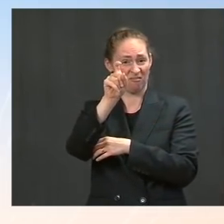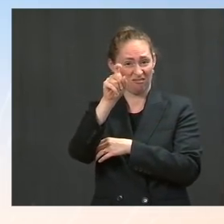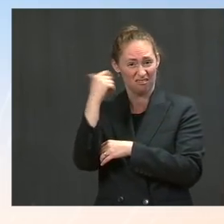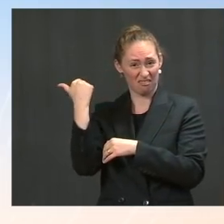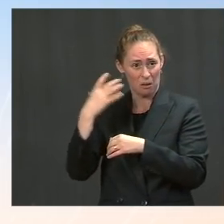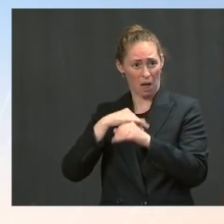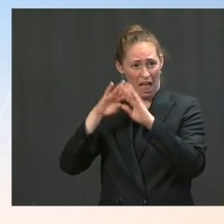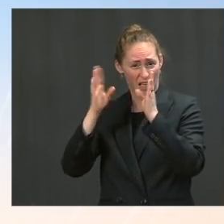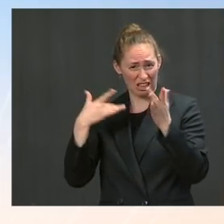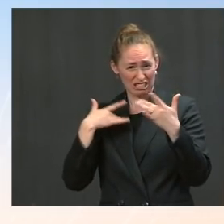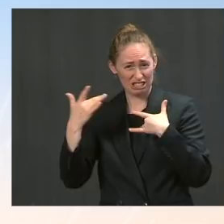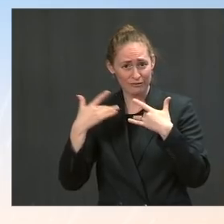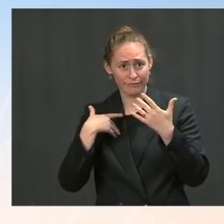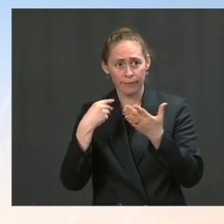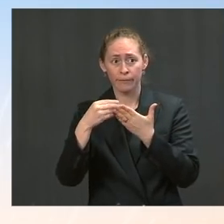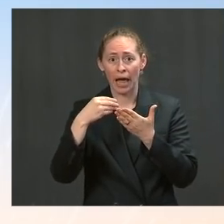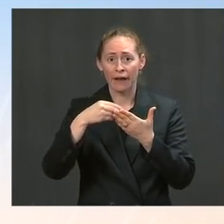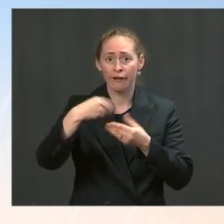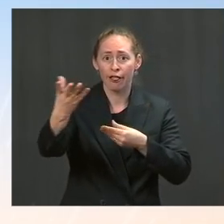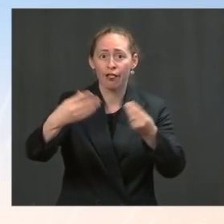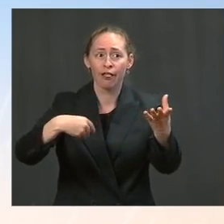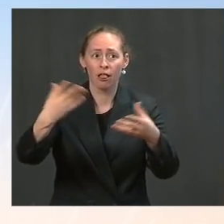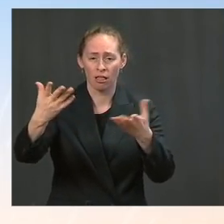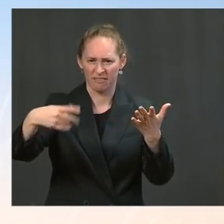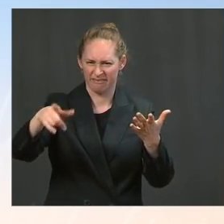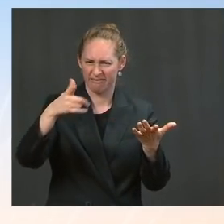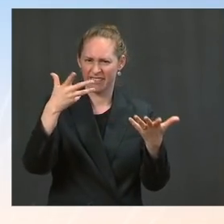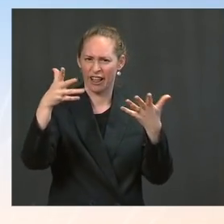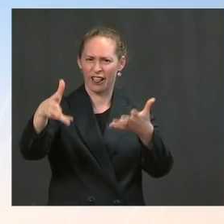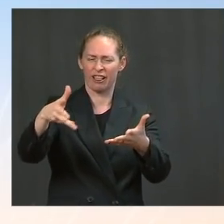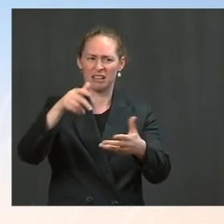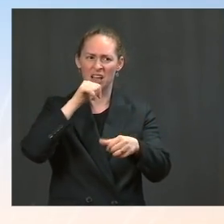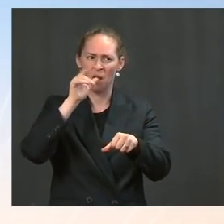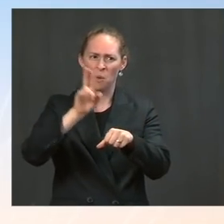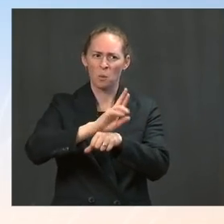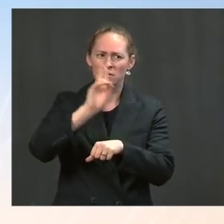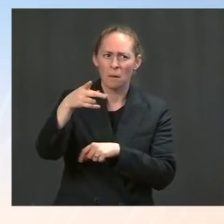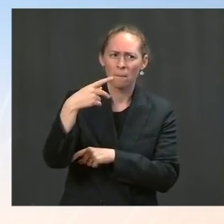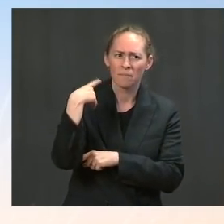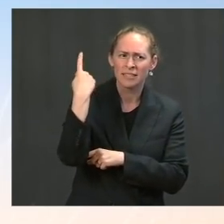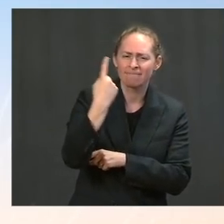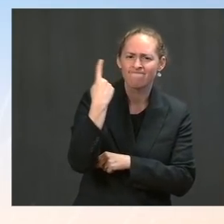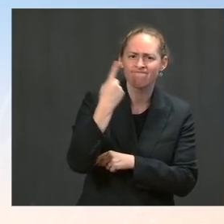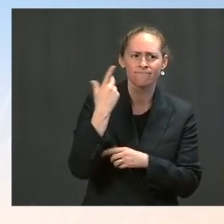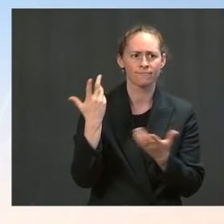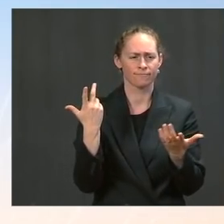And does the White House have a message to governors and mayors that don't have any plans yet to spend their funds?